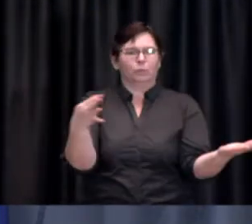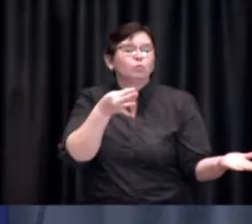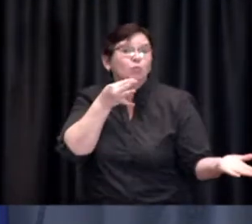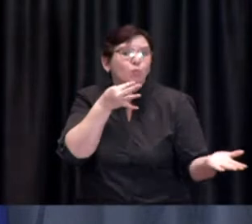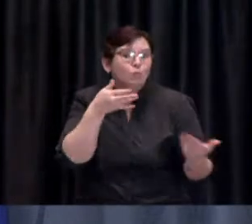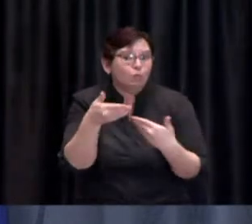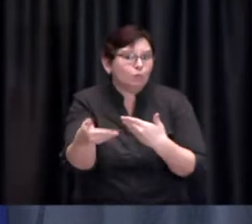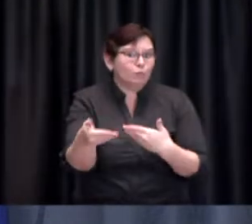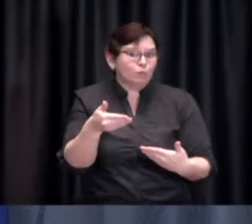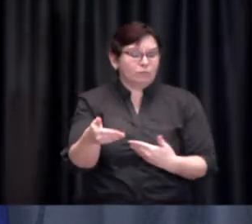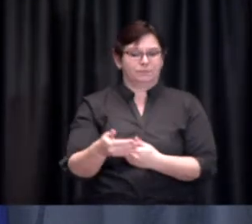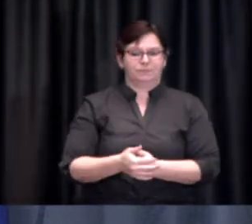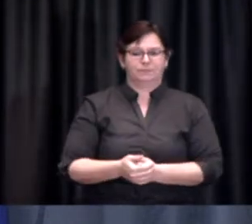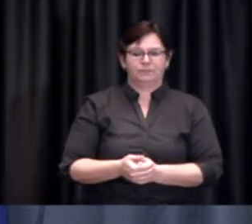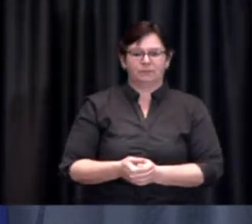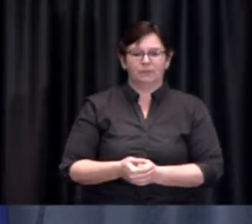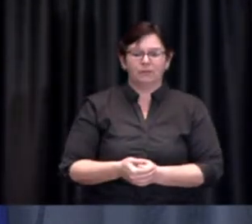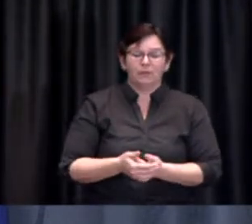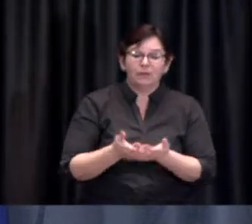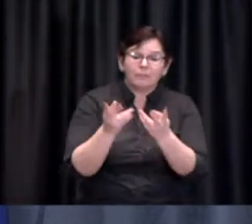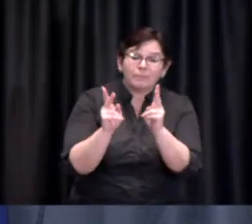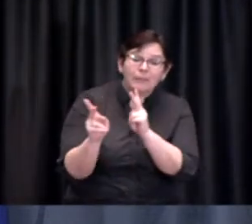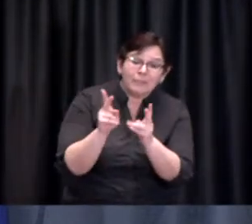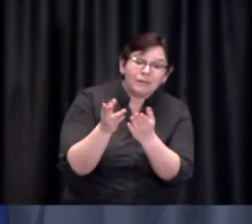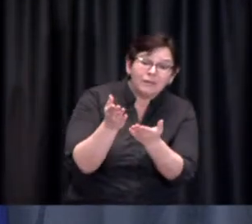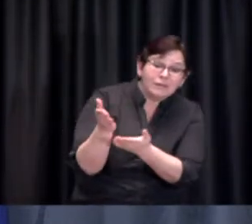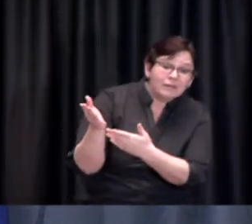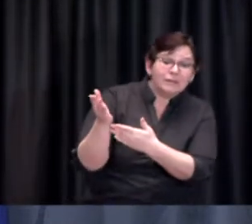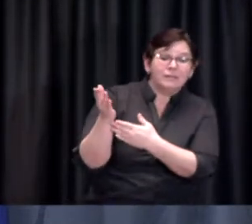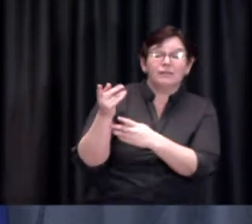The people ignoring the public health advice may get the bulk of the media attention,